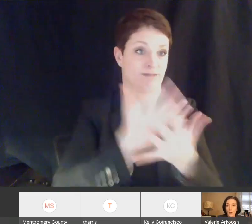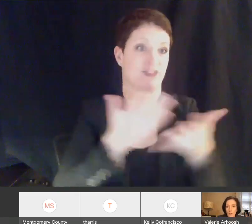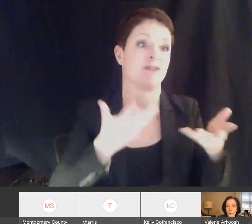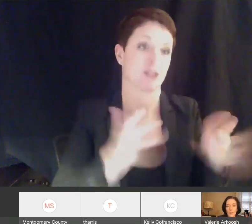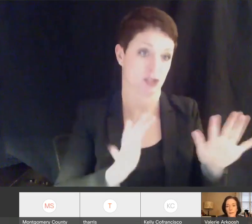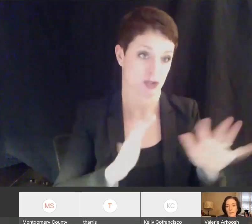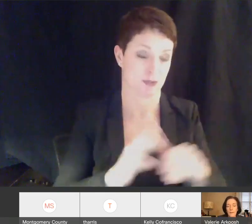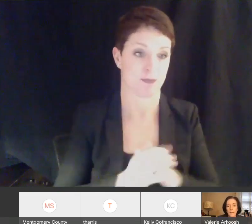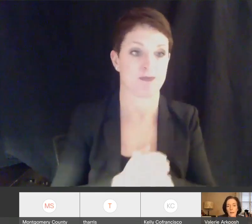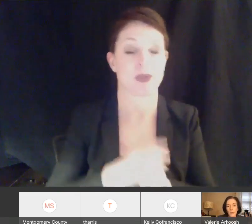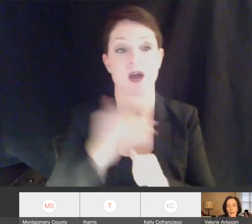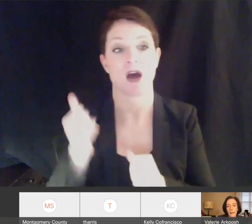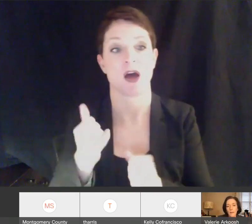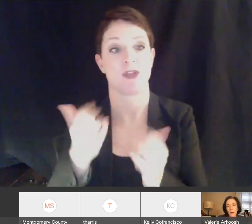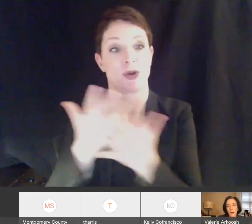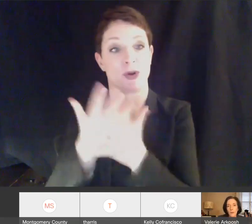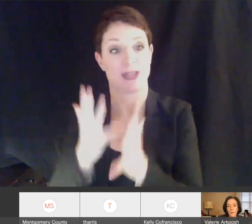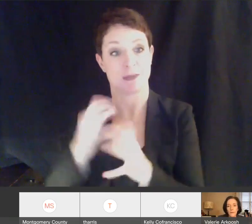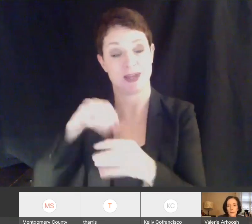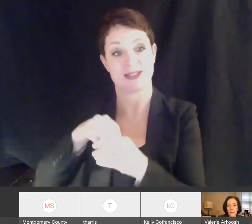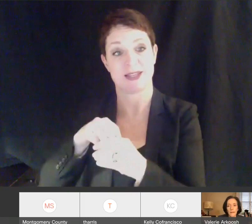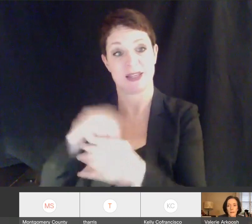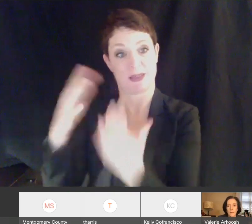All other inmates at the Montgomery County Correctional Facility that